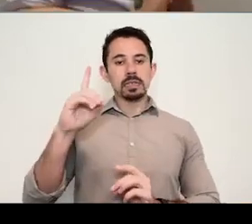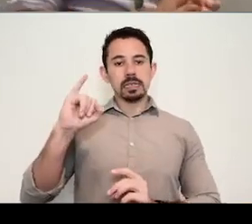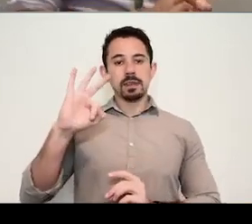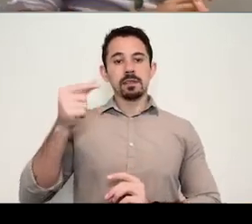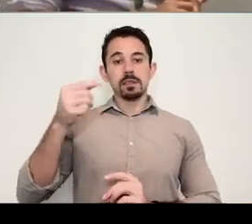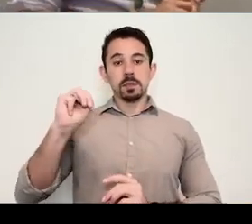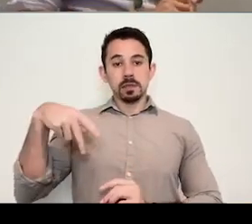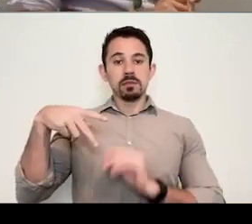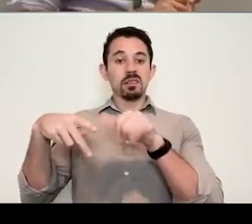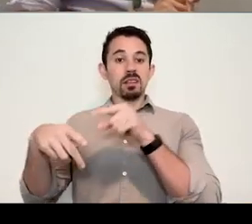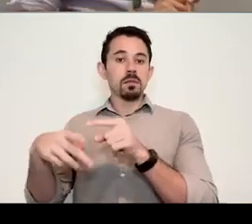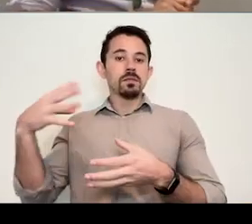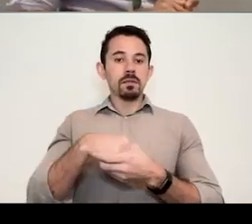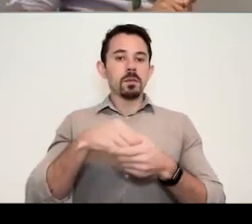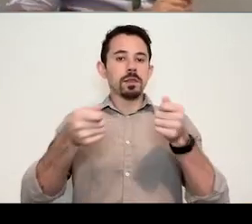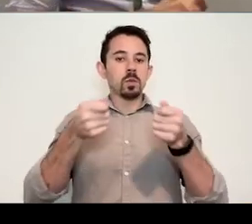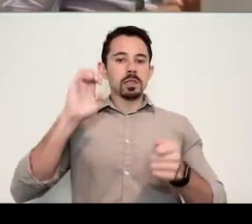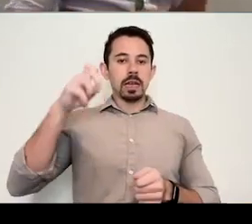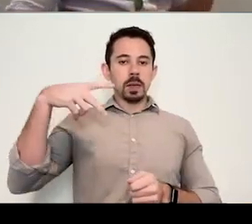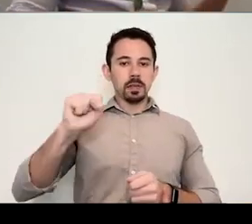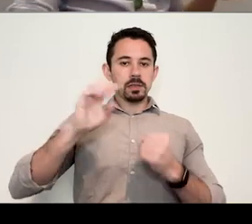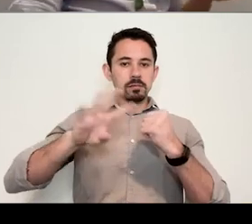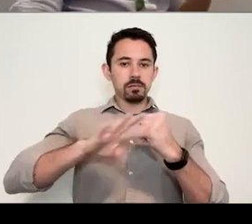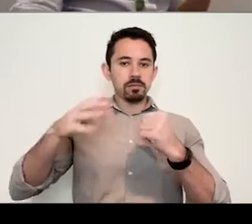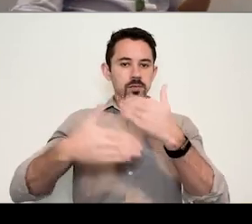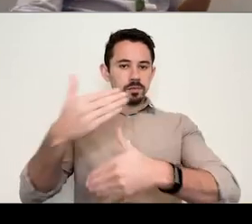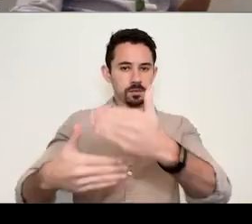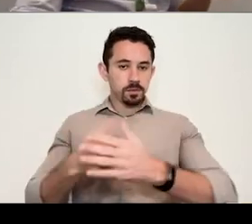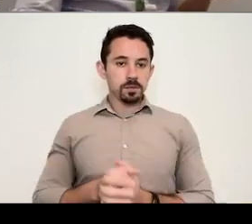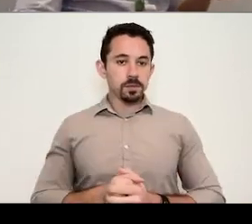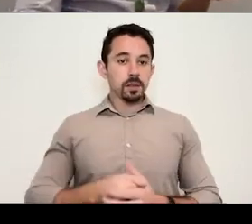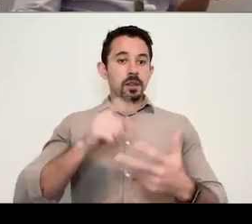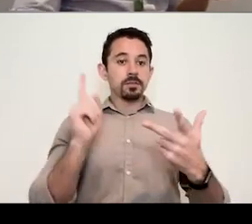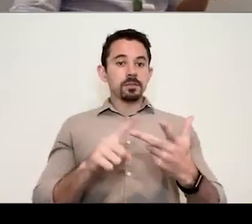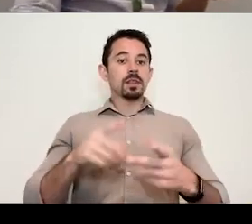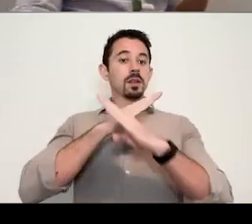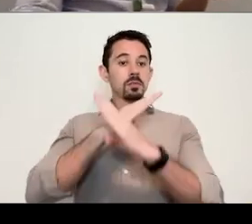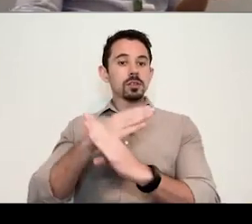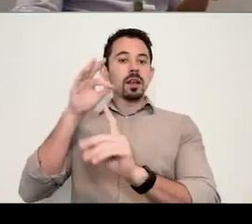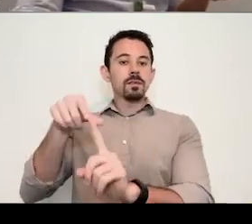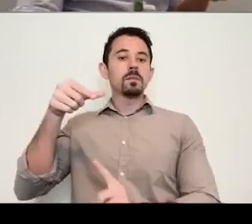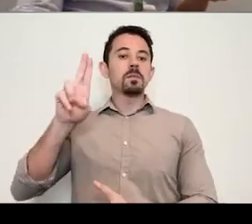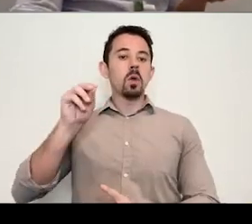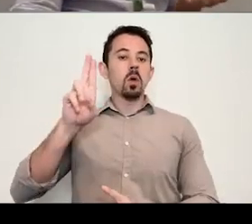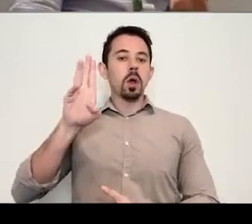secondary messenger, "cyclic di-GMP" which is involved in regulating EPS secretion machinery,